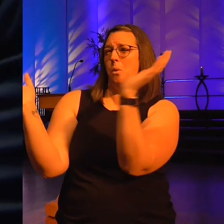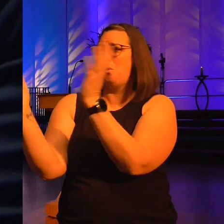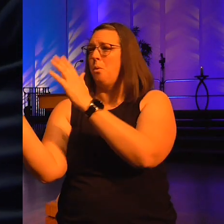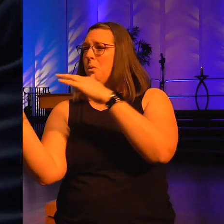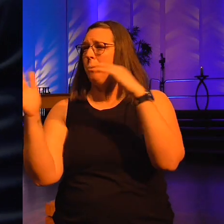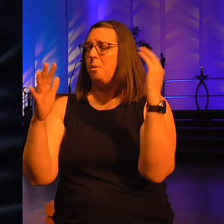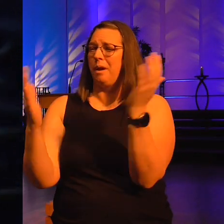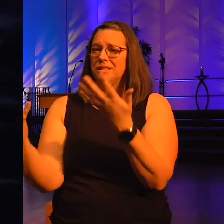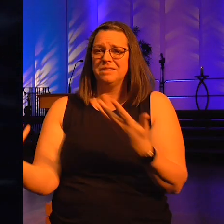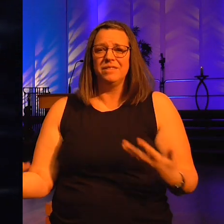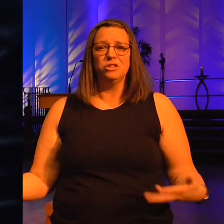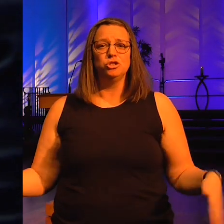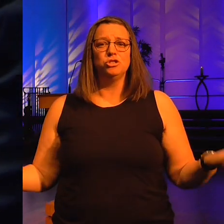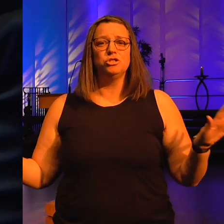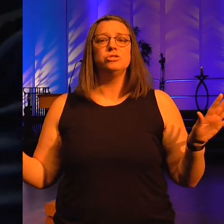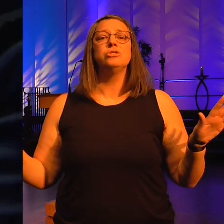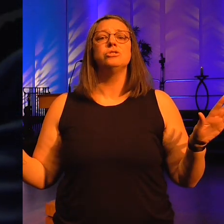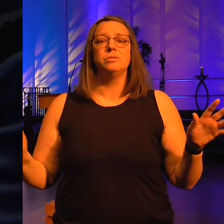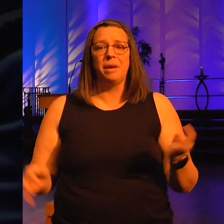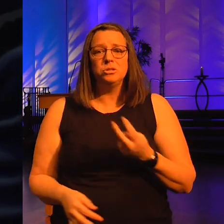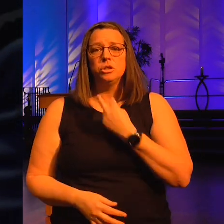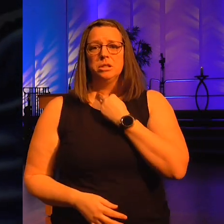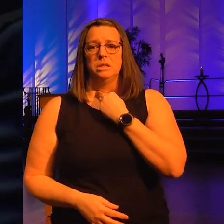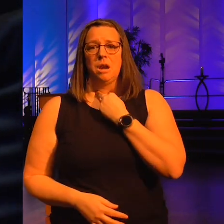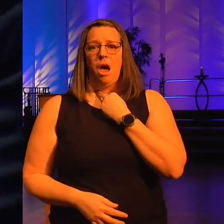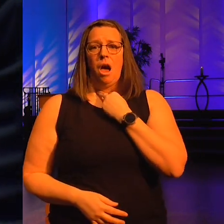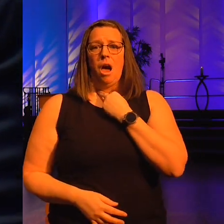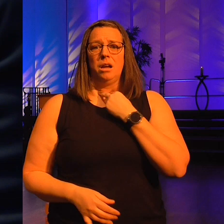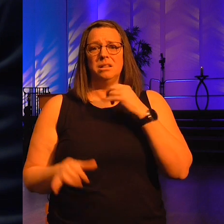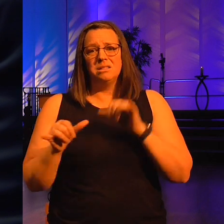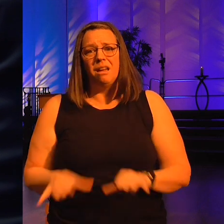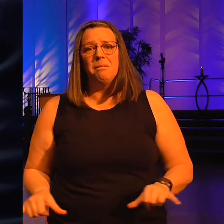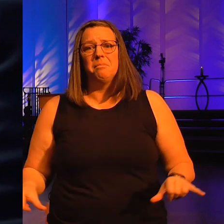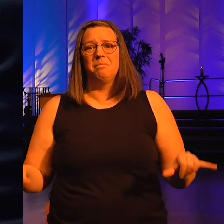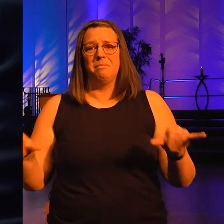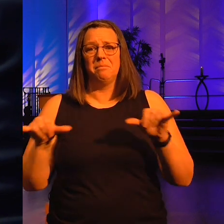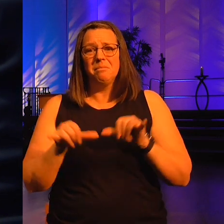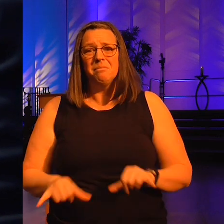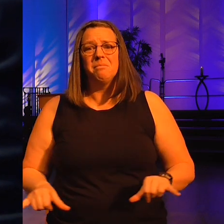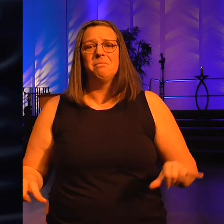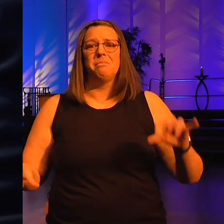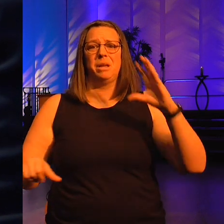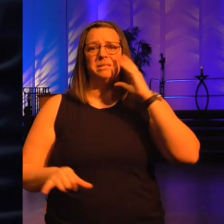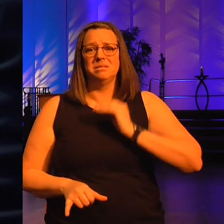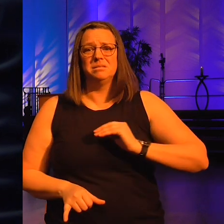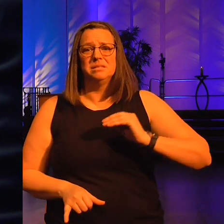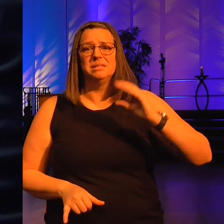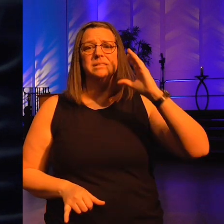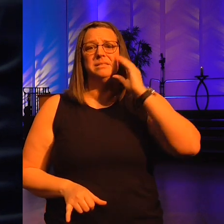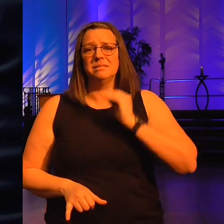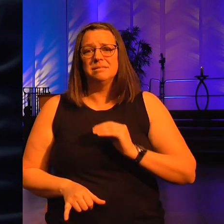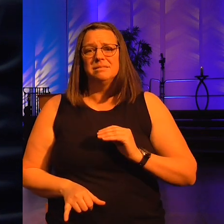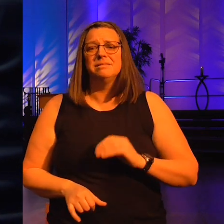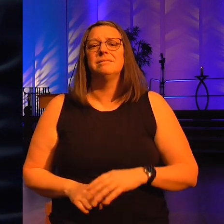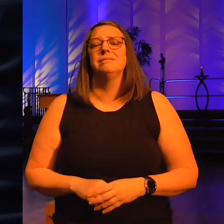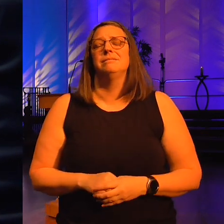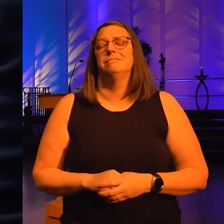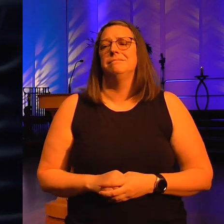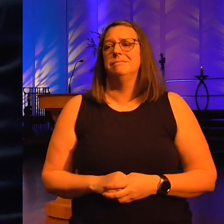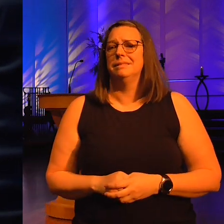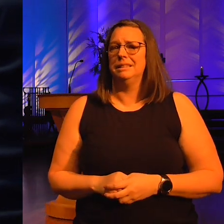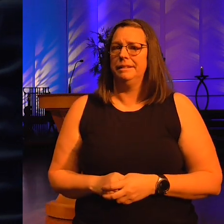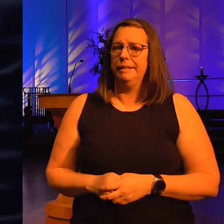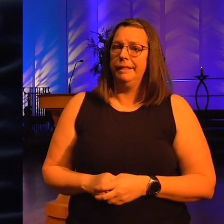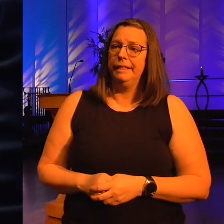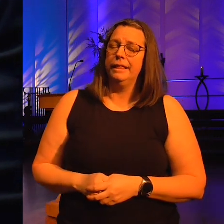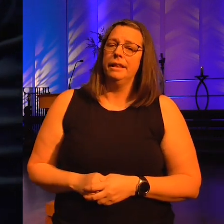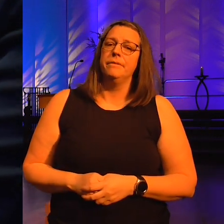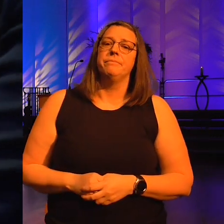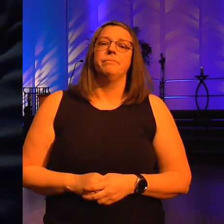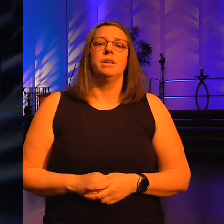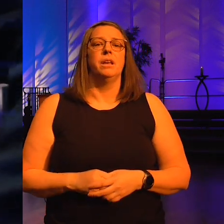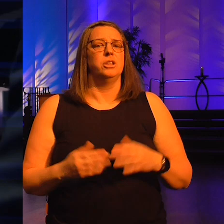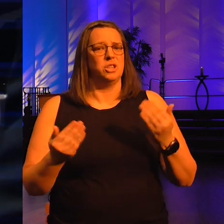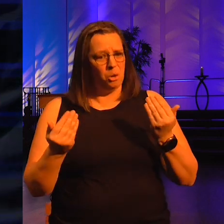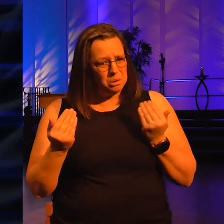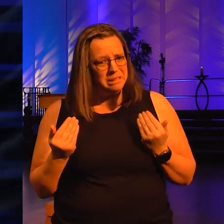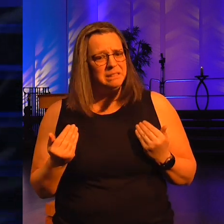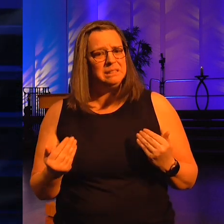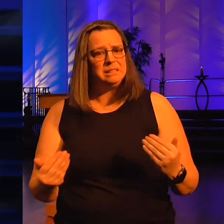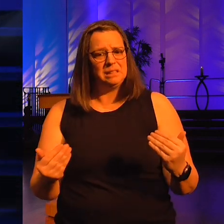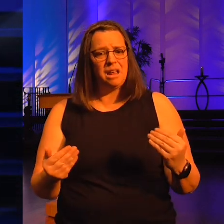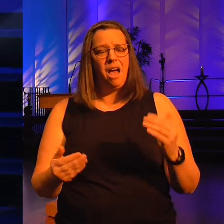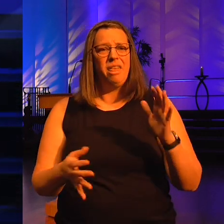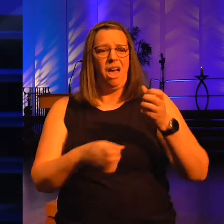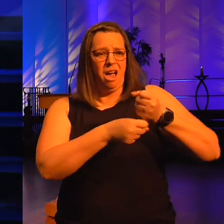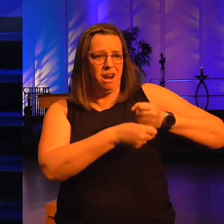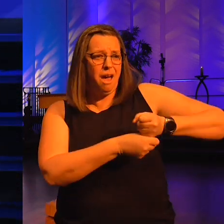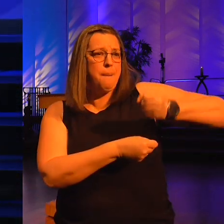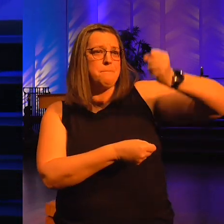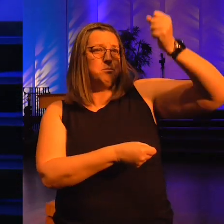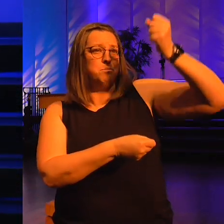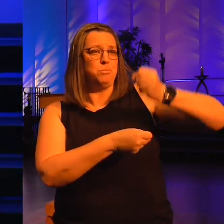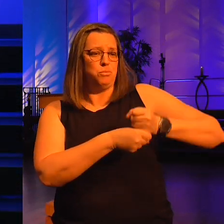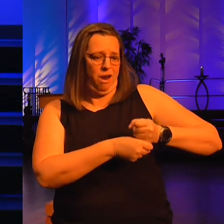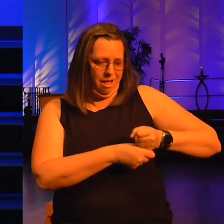stuck out in the same old storm again we hold tight to your umbrella darling